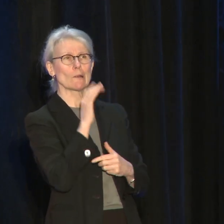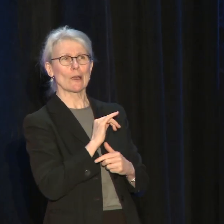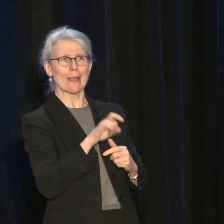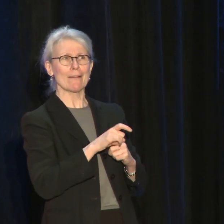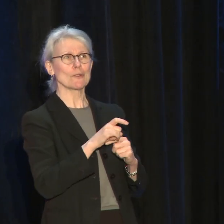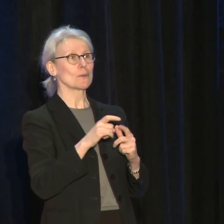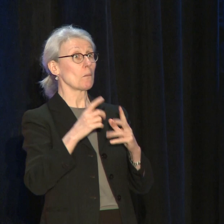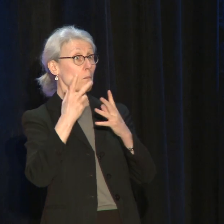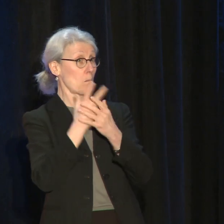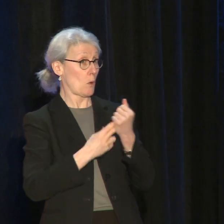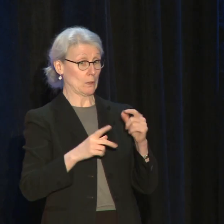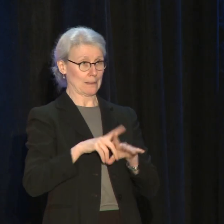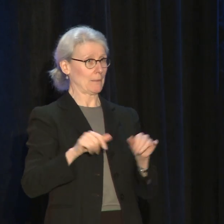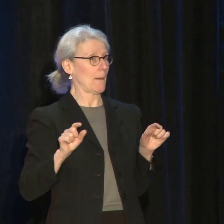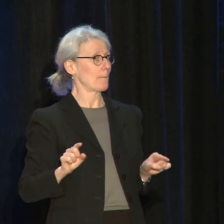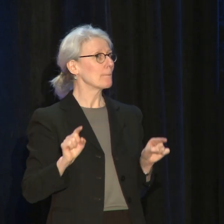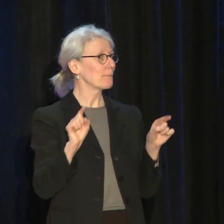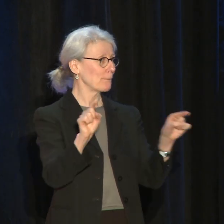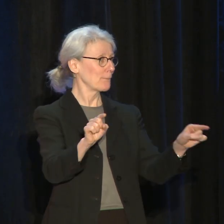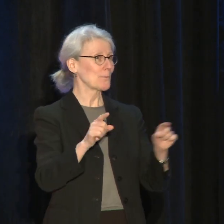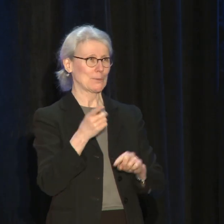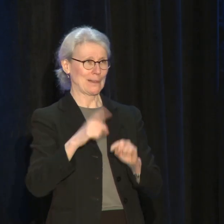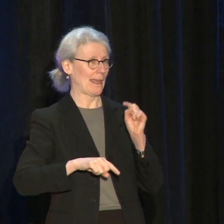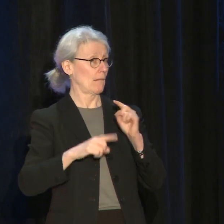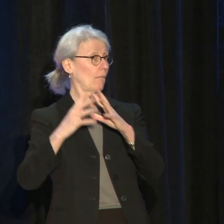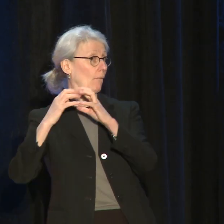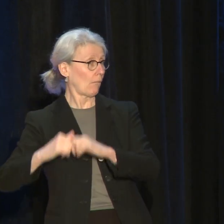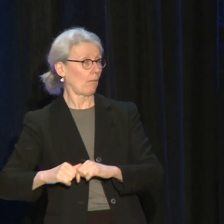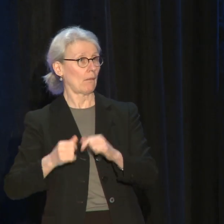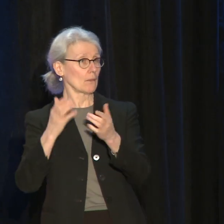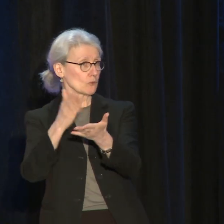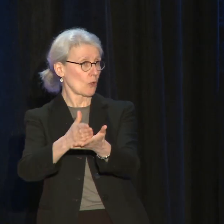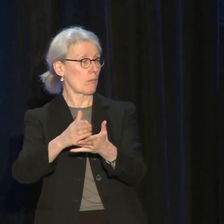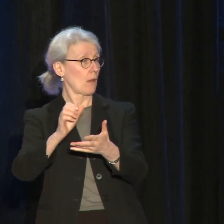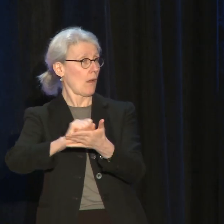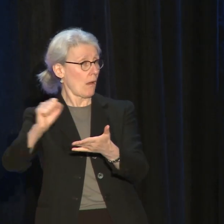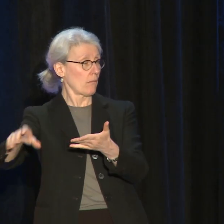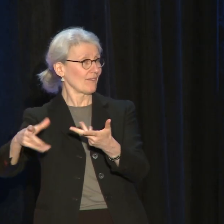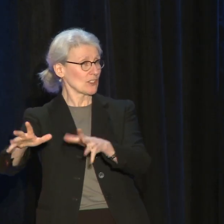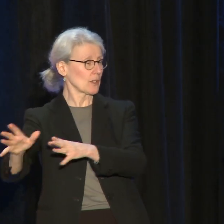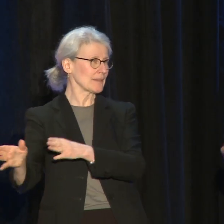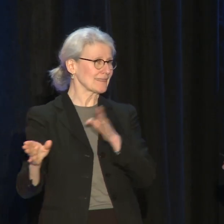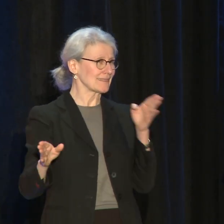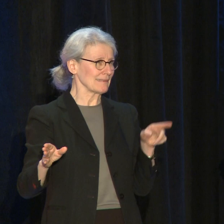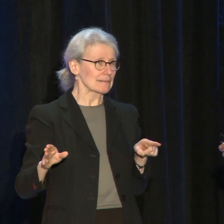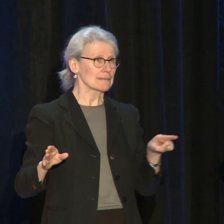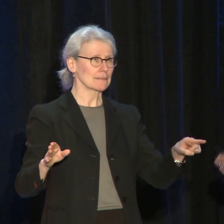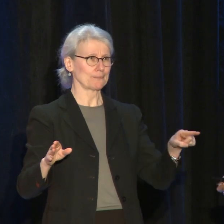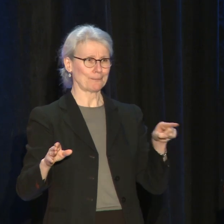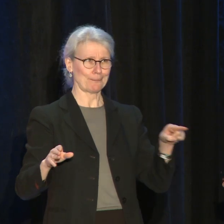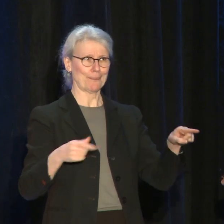to do both at the same time, because you cannot dismantle unless you have something to replace it,